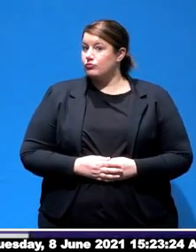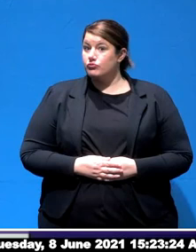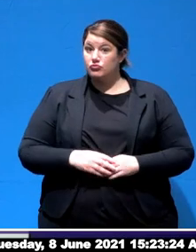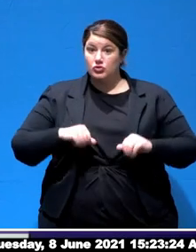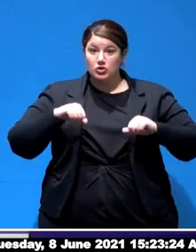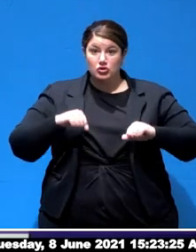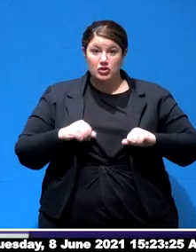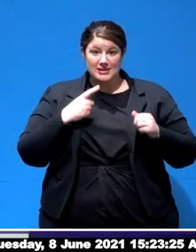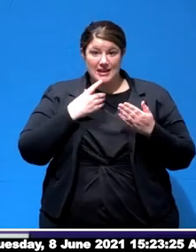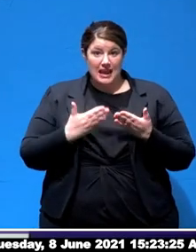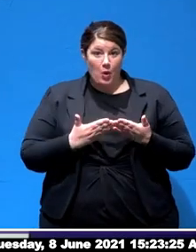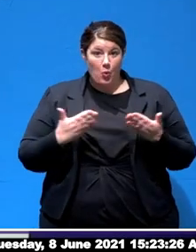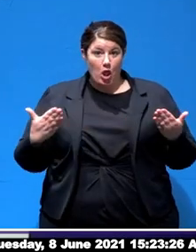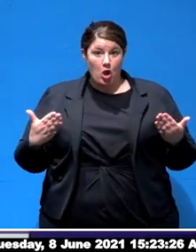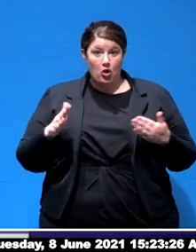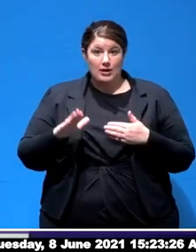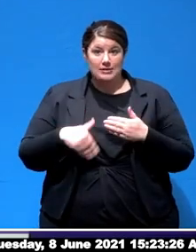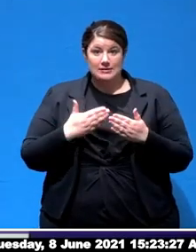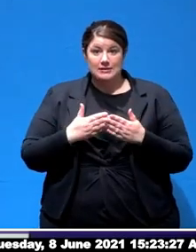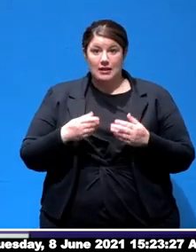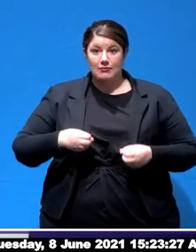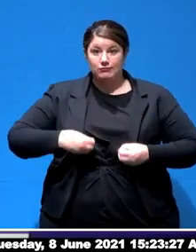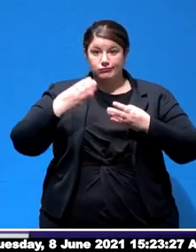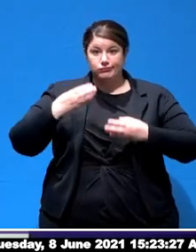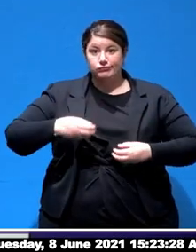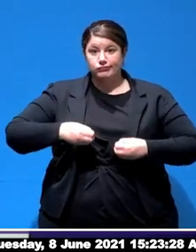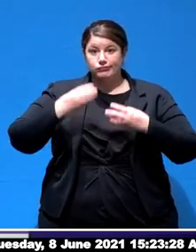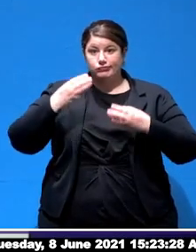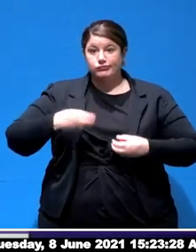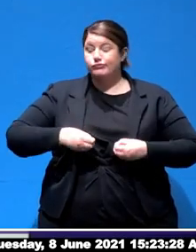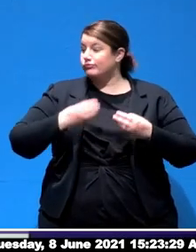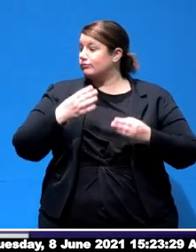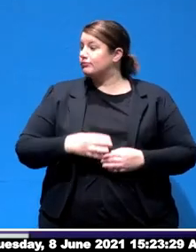re-establish the connection? I believe we have it back, Chair.